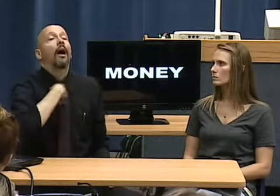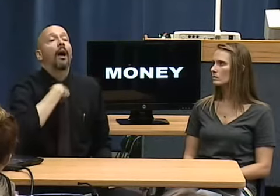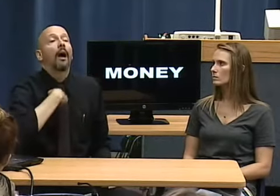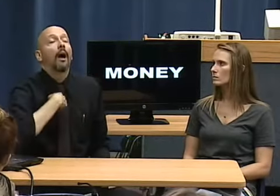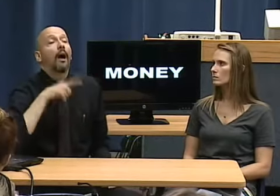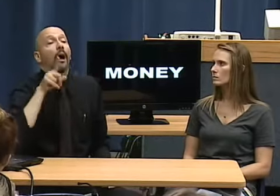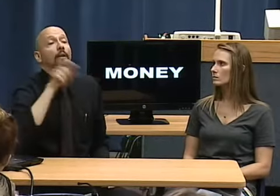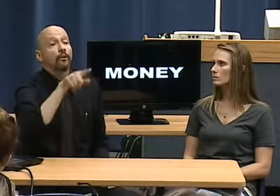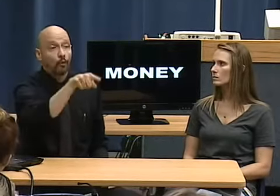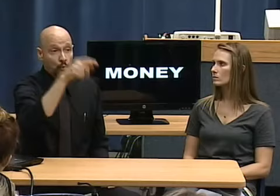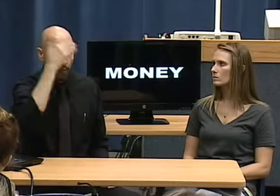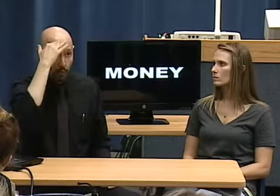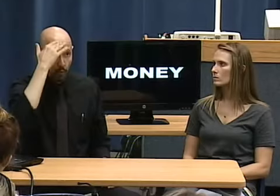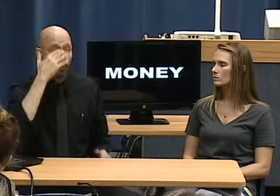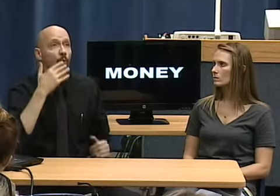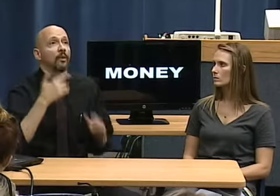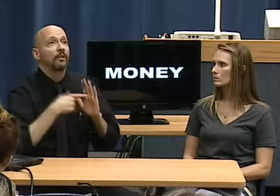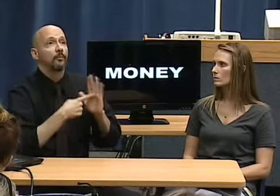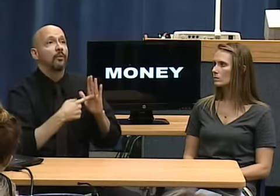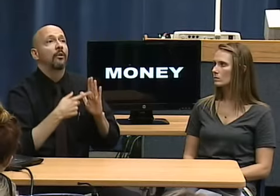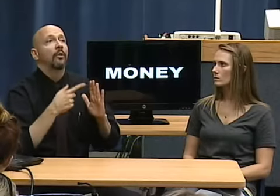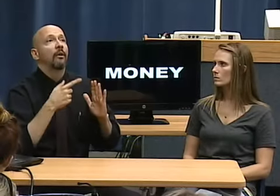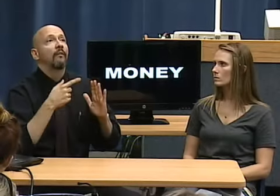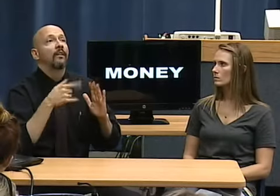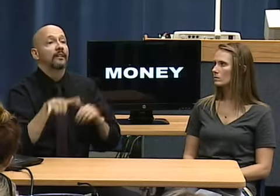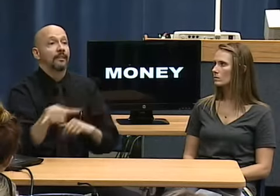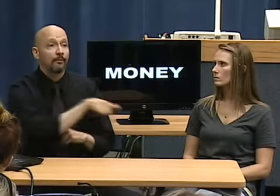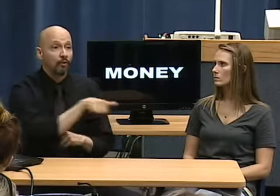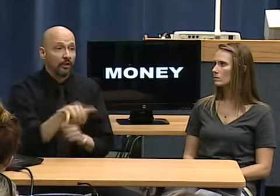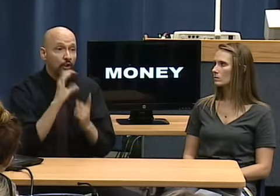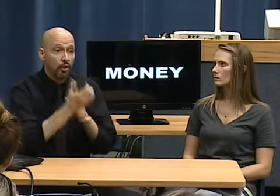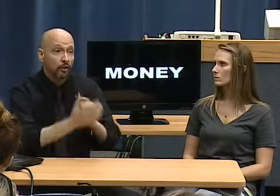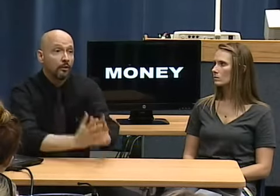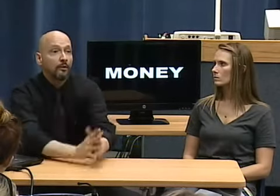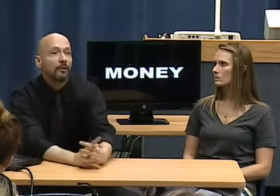OK, I'll ask you if you know an example of Symmetry Condition.